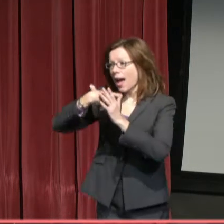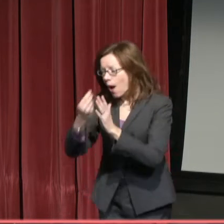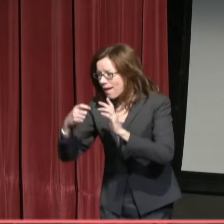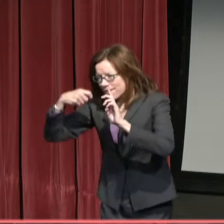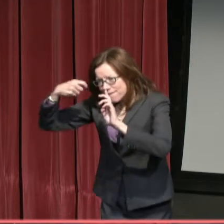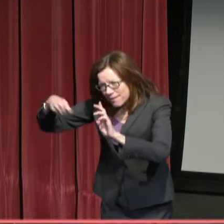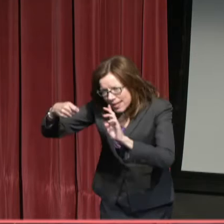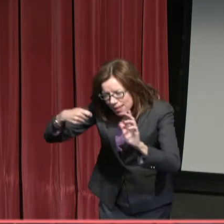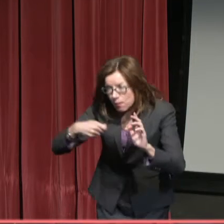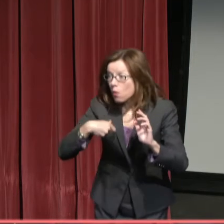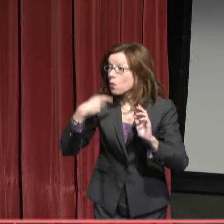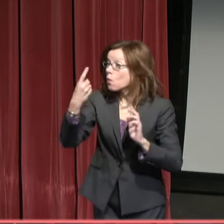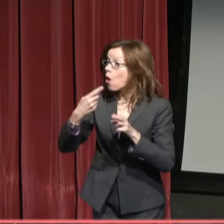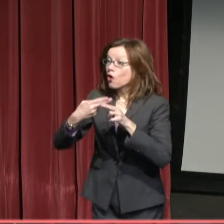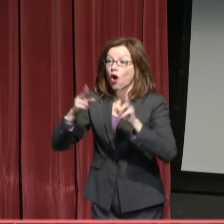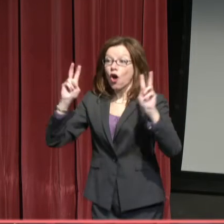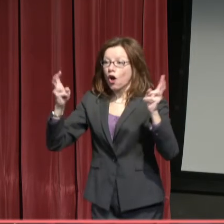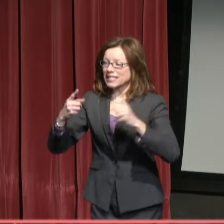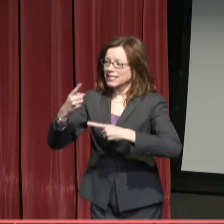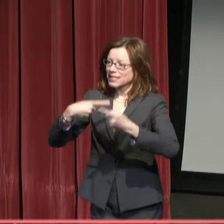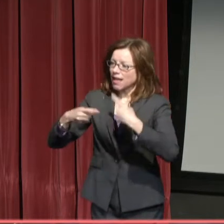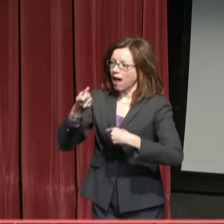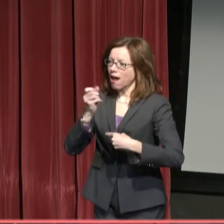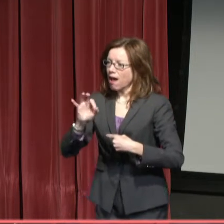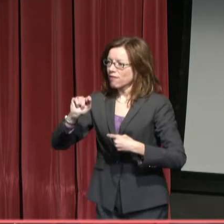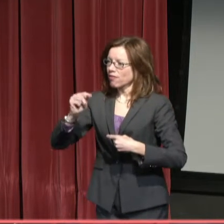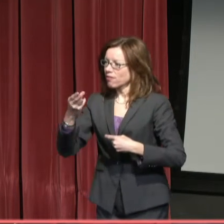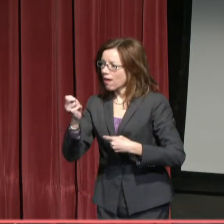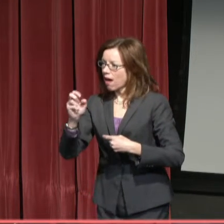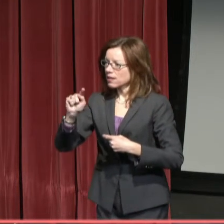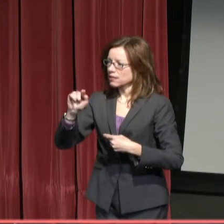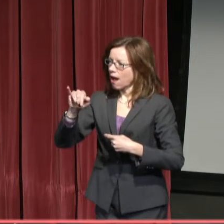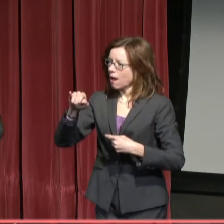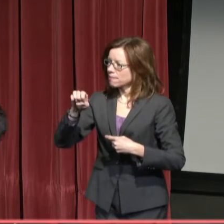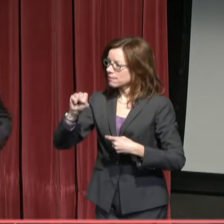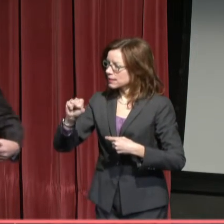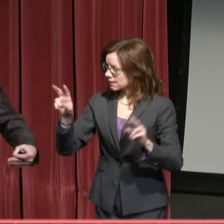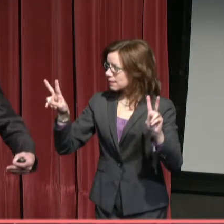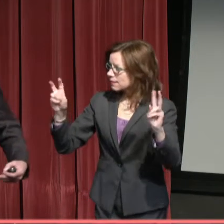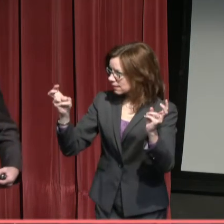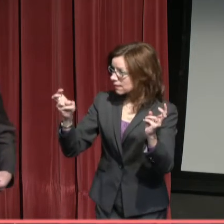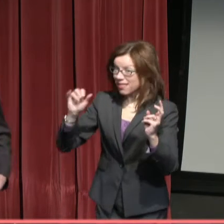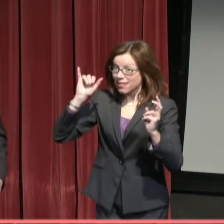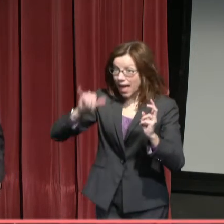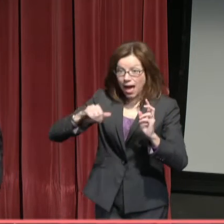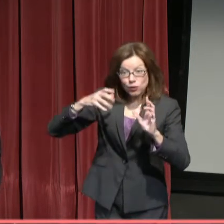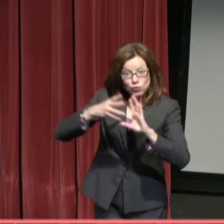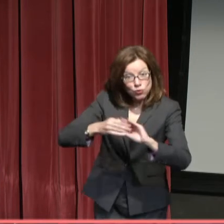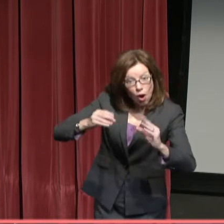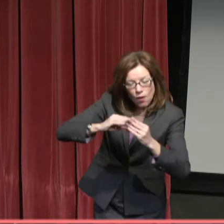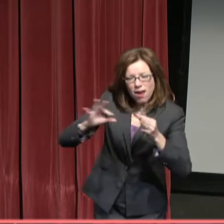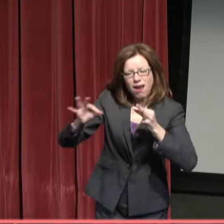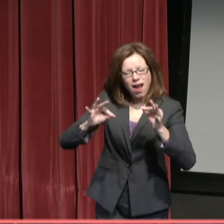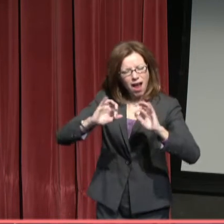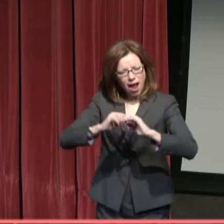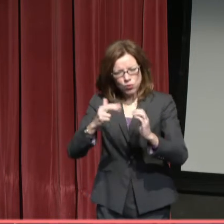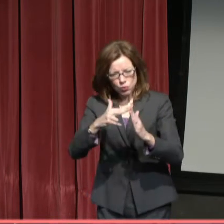They made one called Sign of the Times, which is a documentary about the whole process of New Zealand sign language becoming official